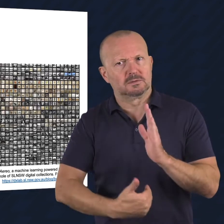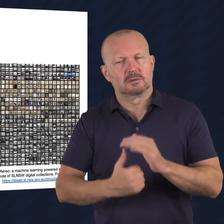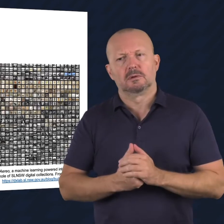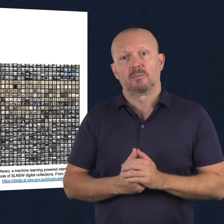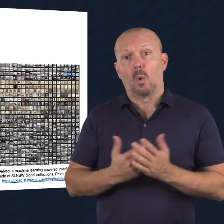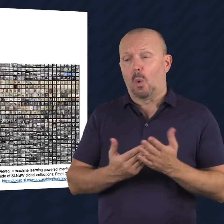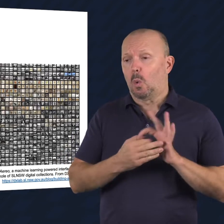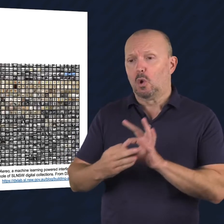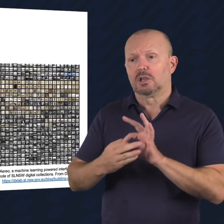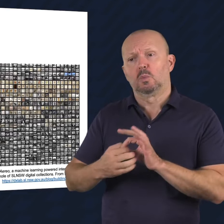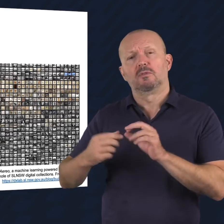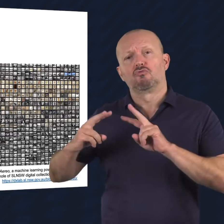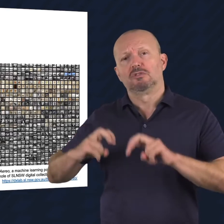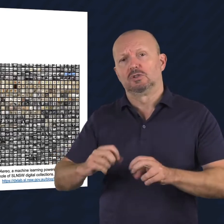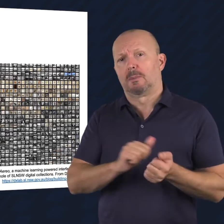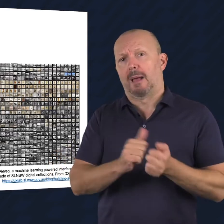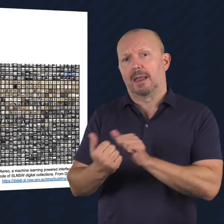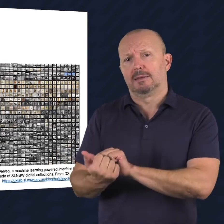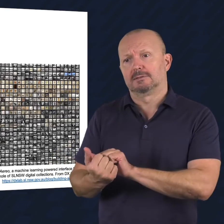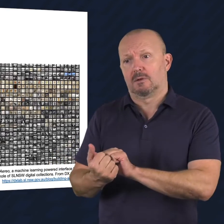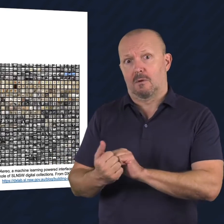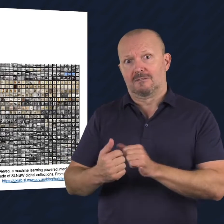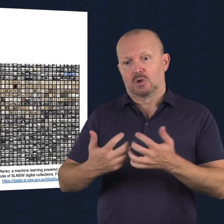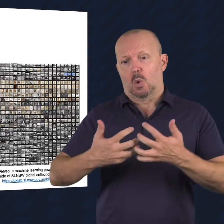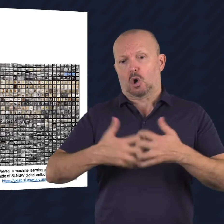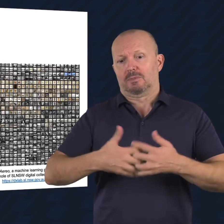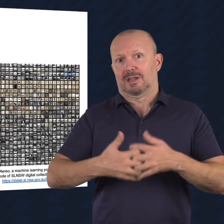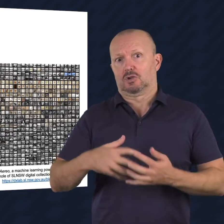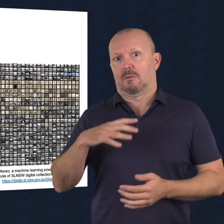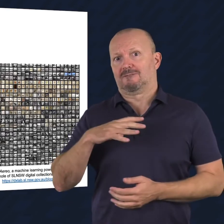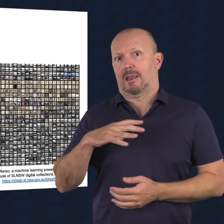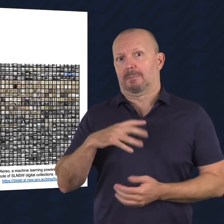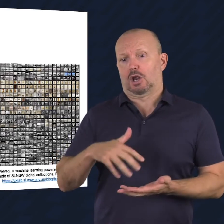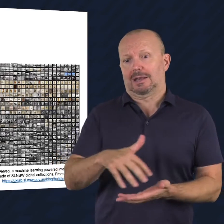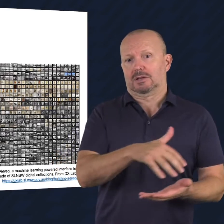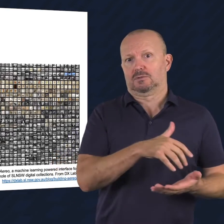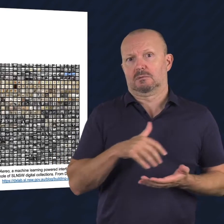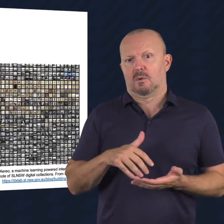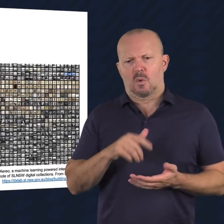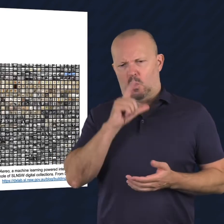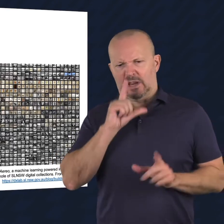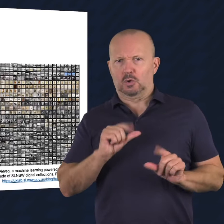and where they've invited creative or research partners in to see what can be done with computationally available collections.